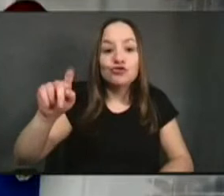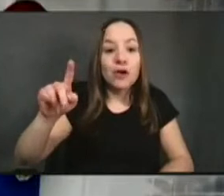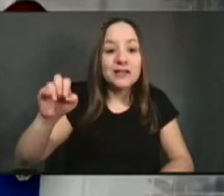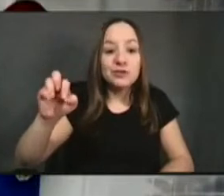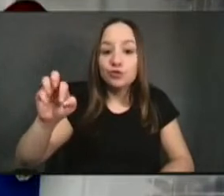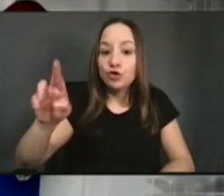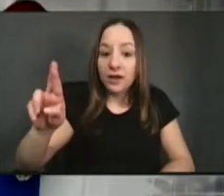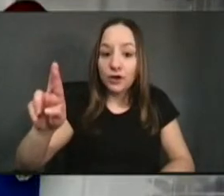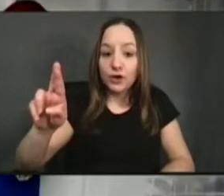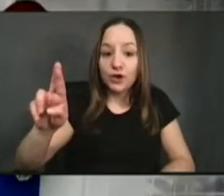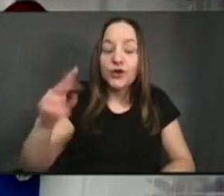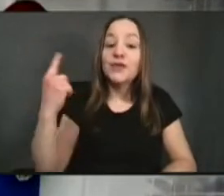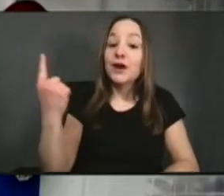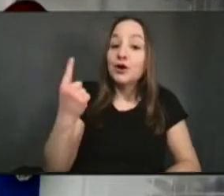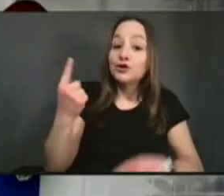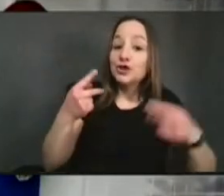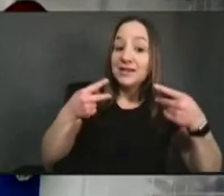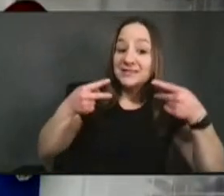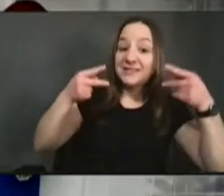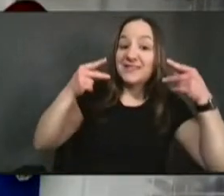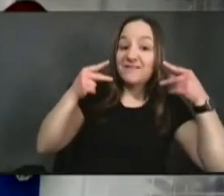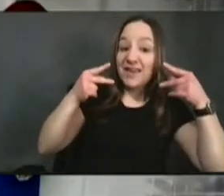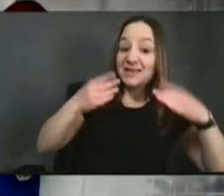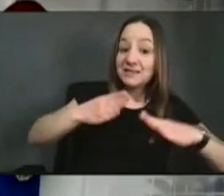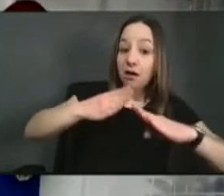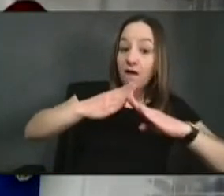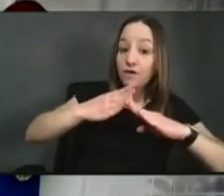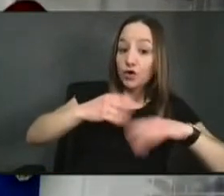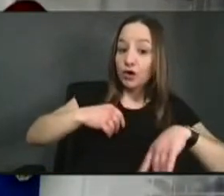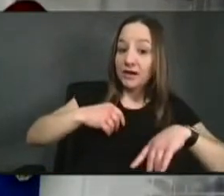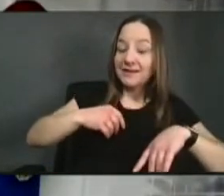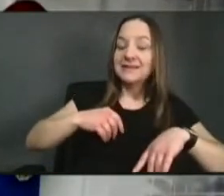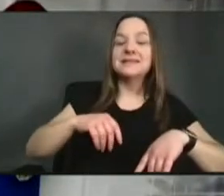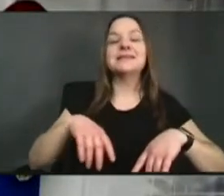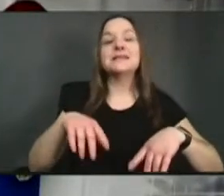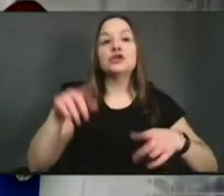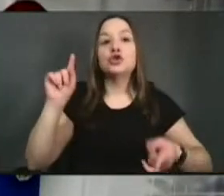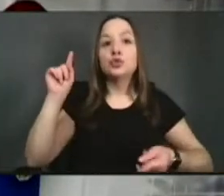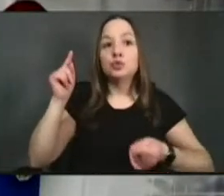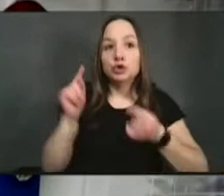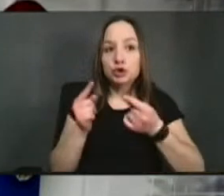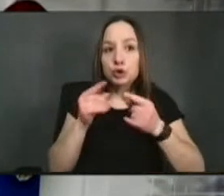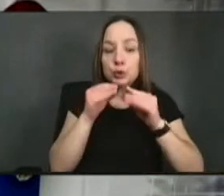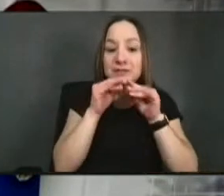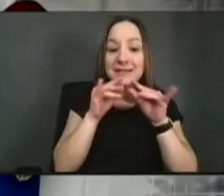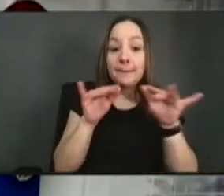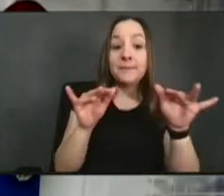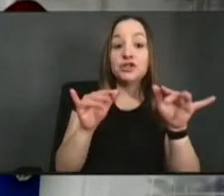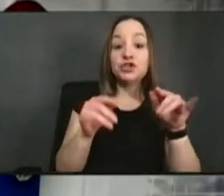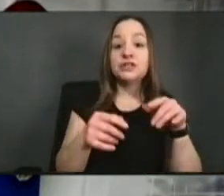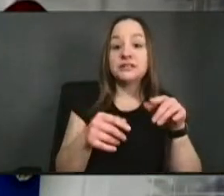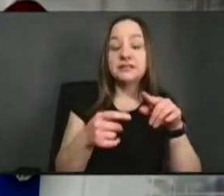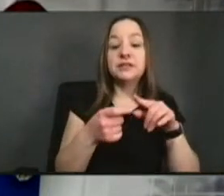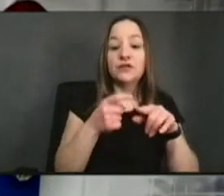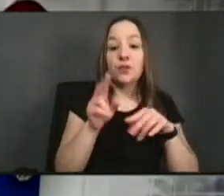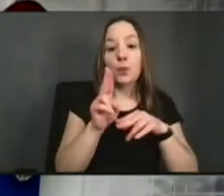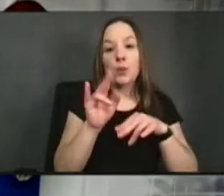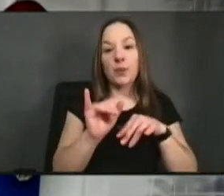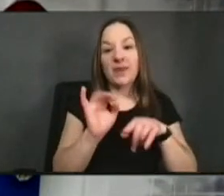respirators, their face coverings and they function as that source by reducing the